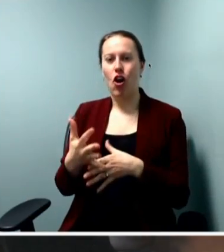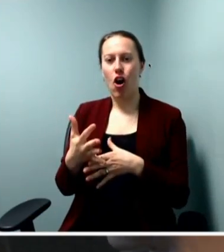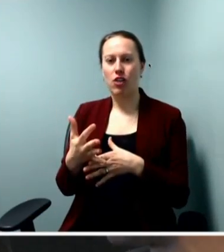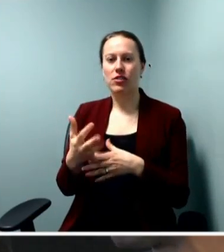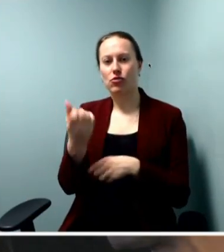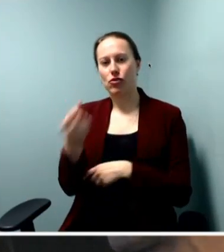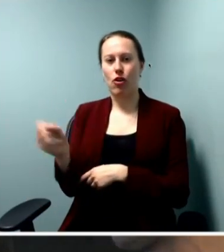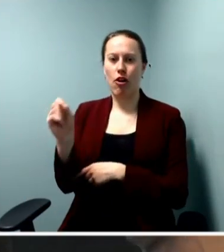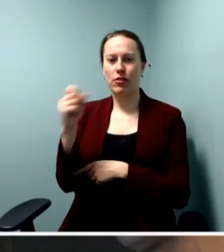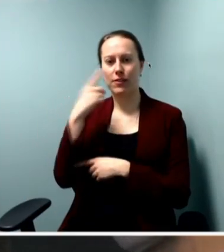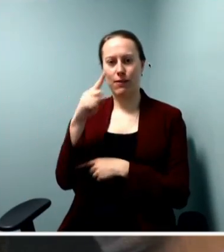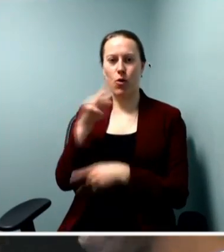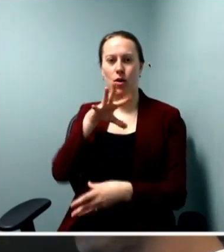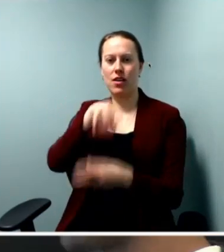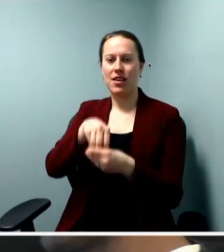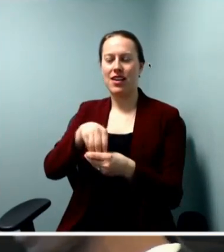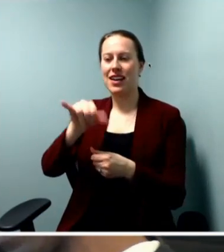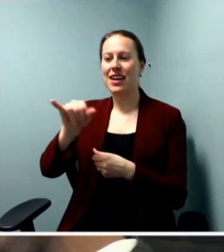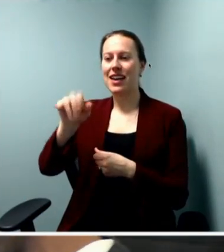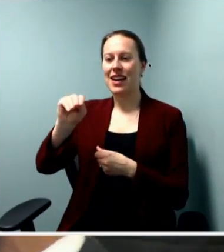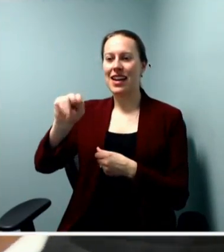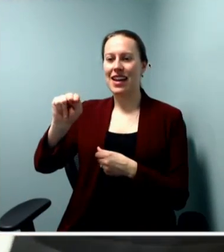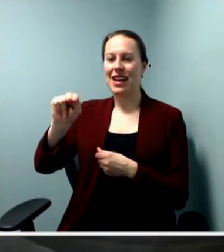(Keith) I'll take it. I have done nothing. No.